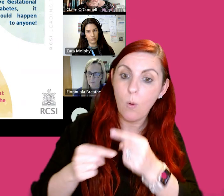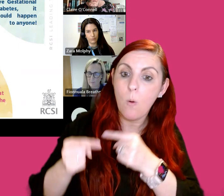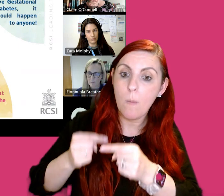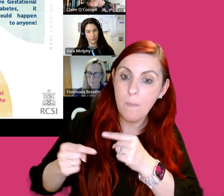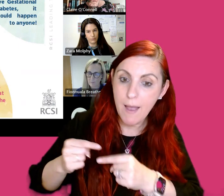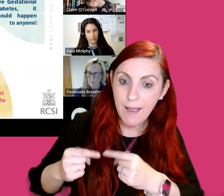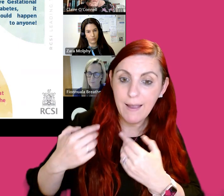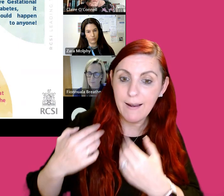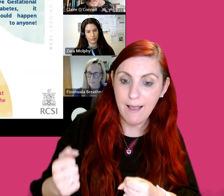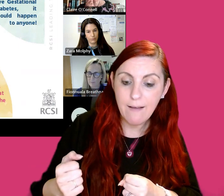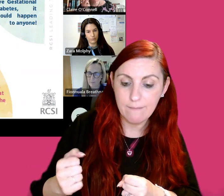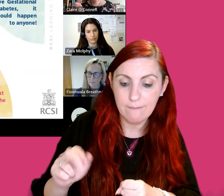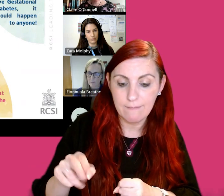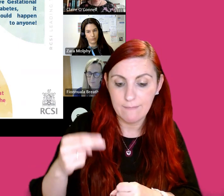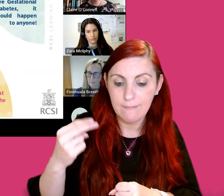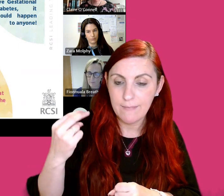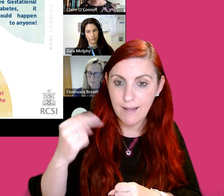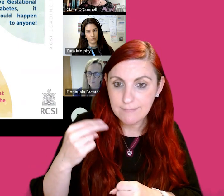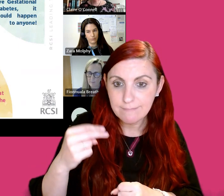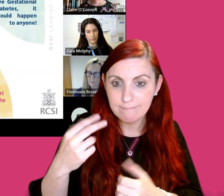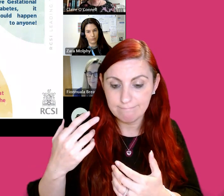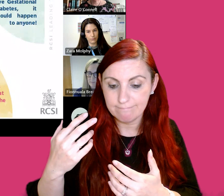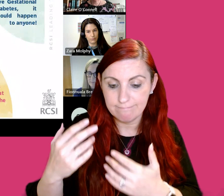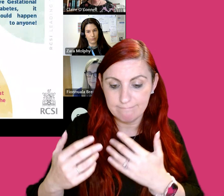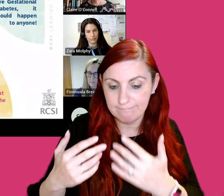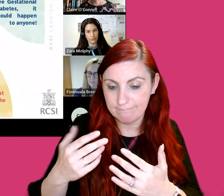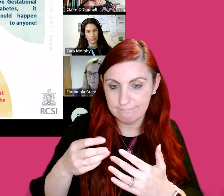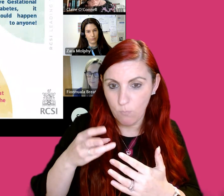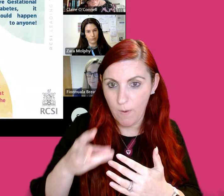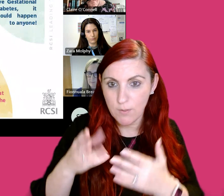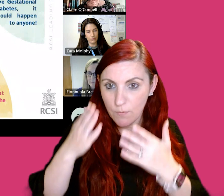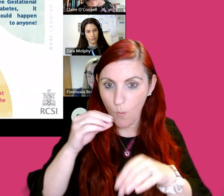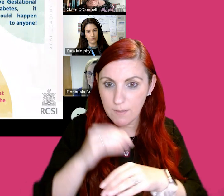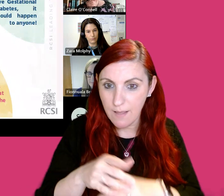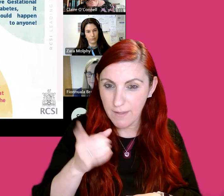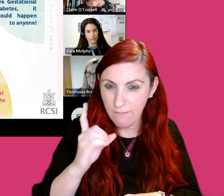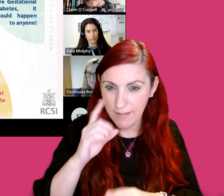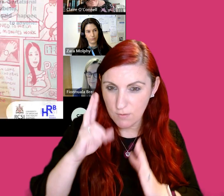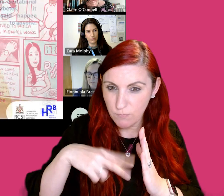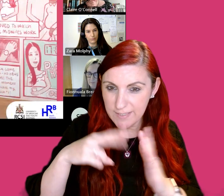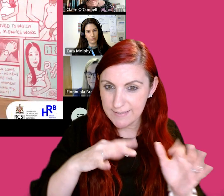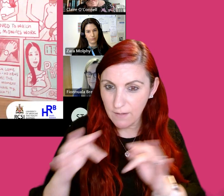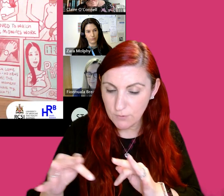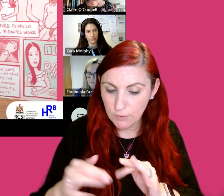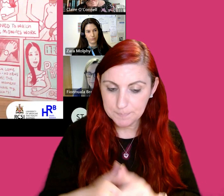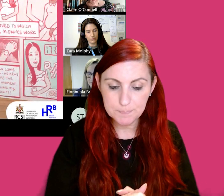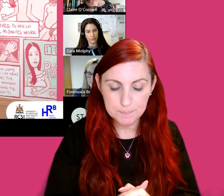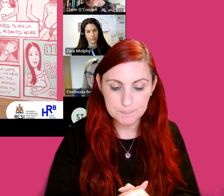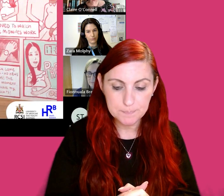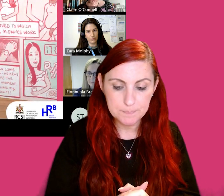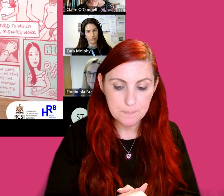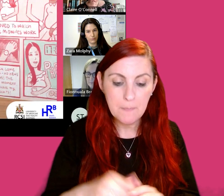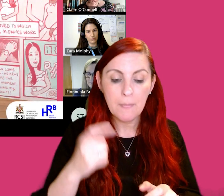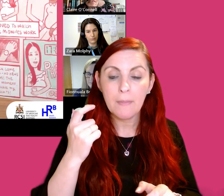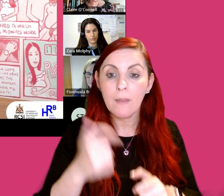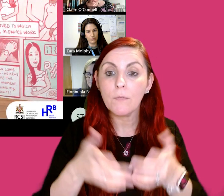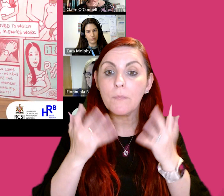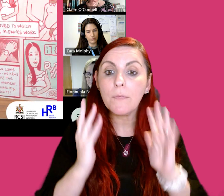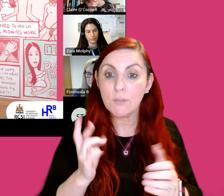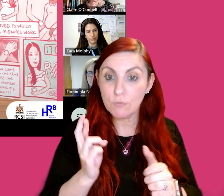a nice read through through all the advice um then when we had the publication ready we made